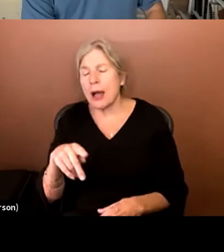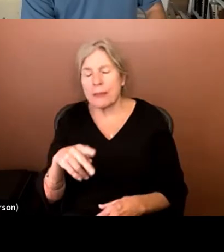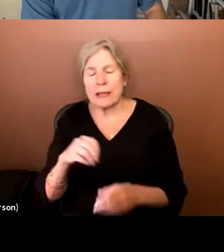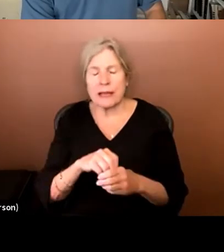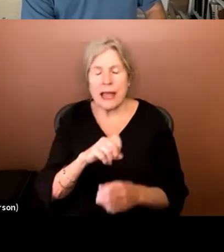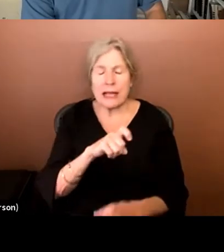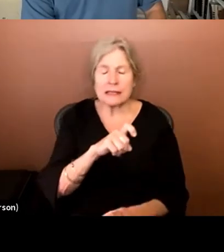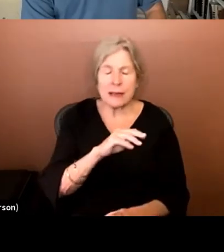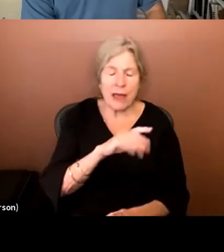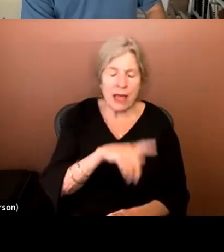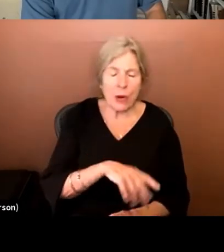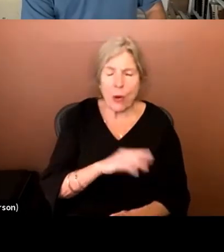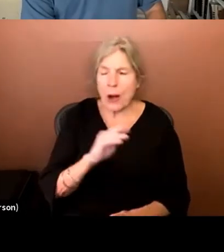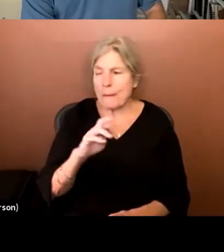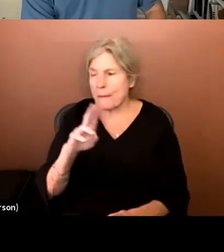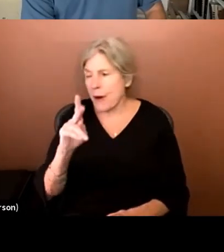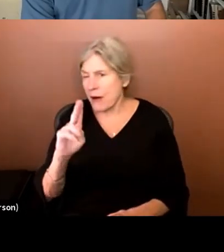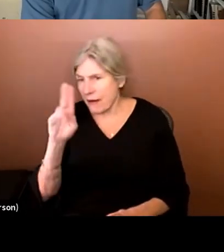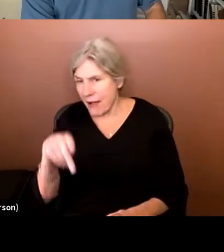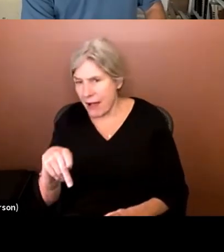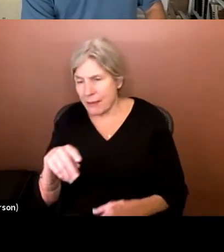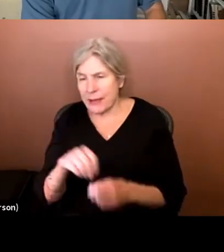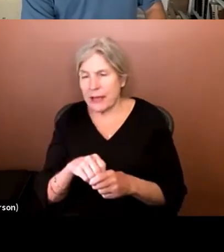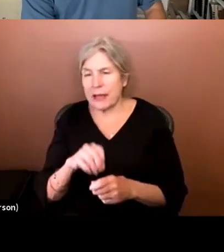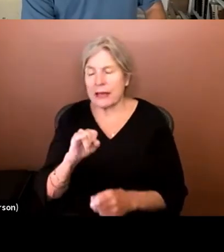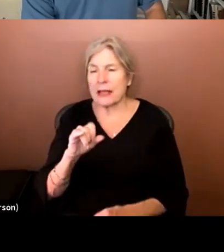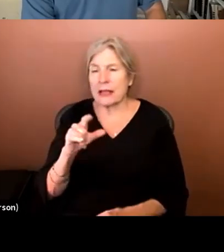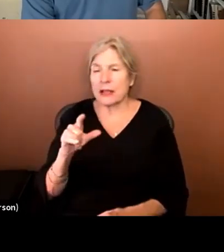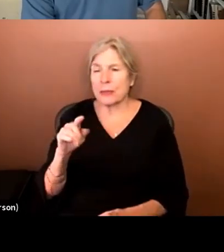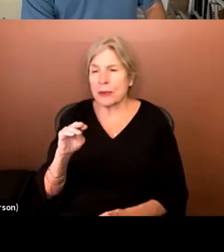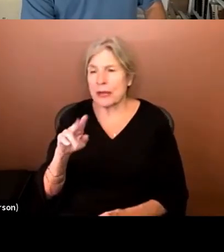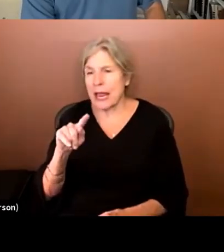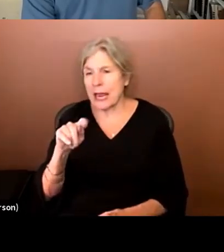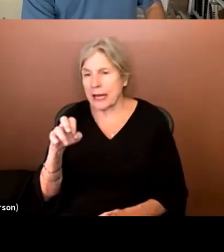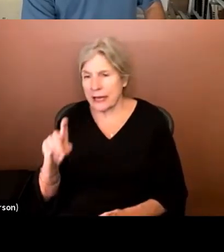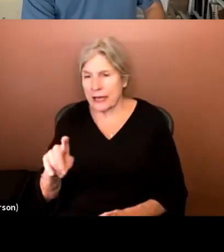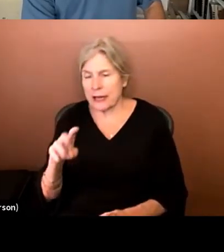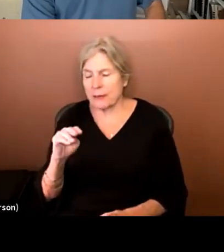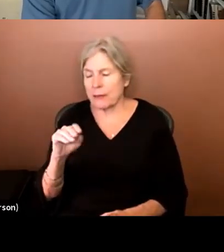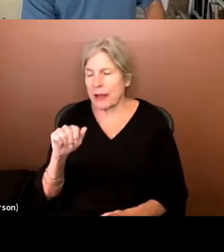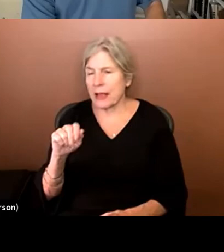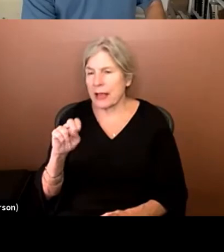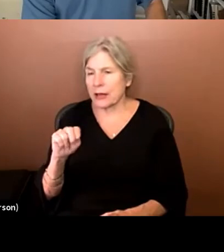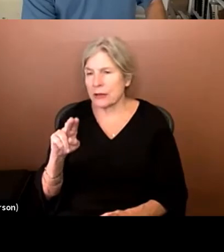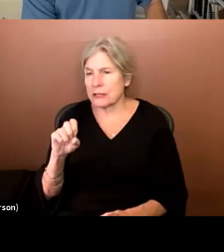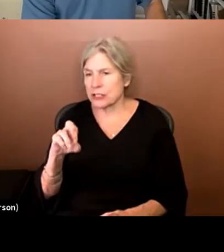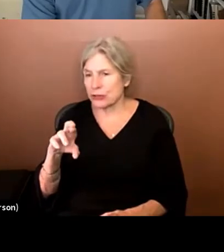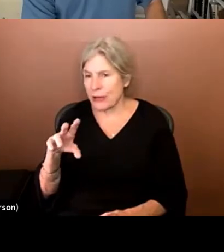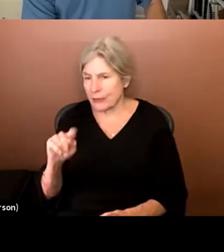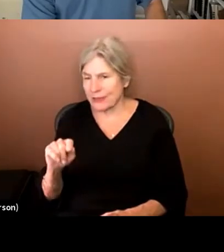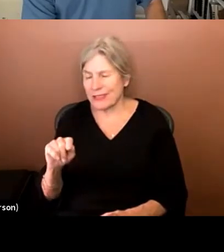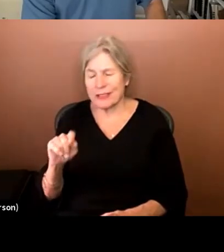mark up of an illuminated manuscript which is very closely related to comics.